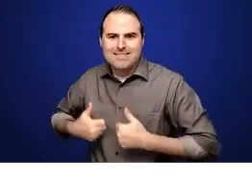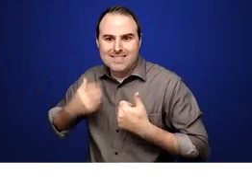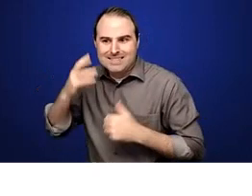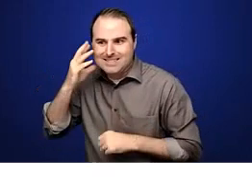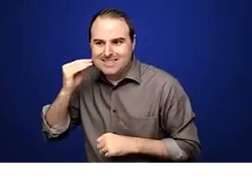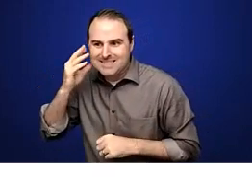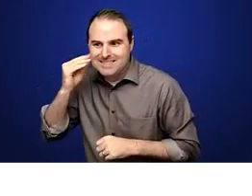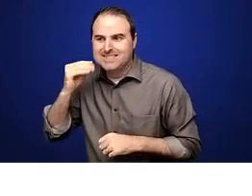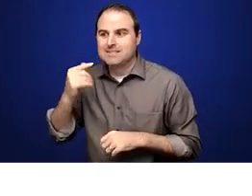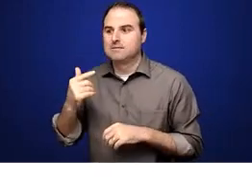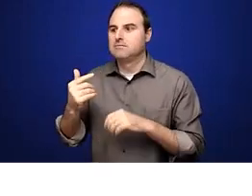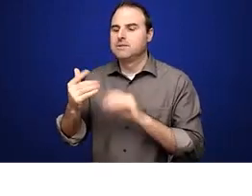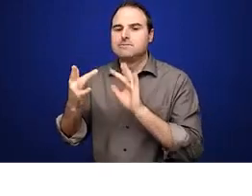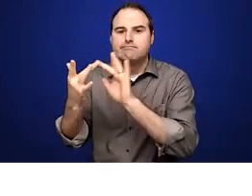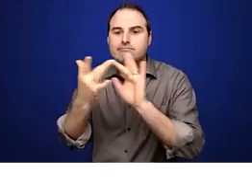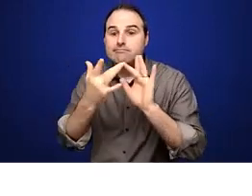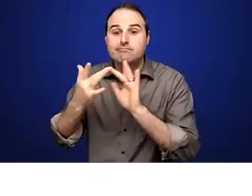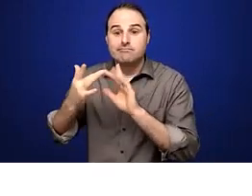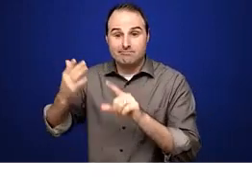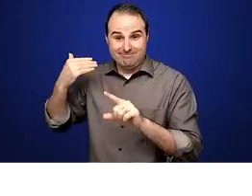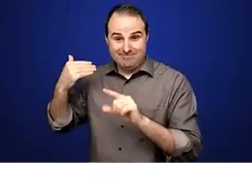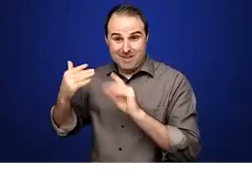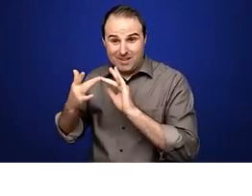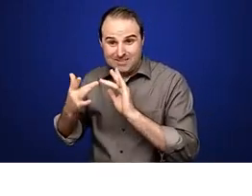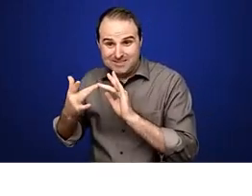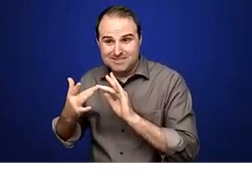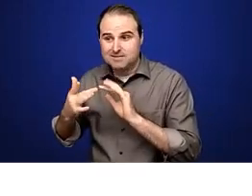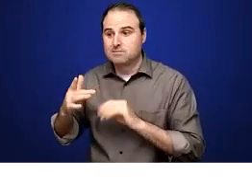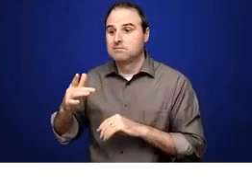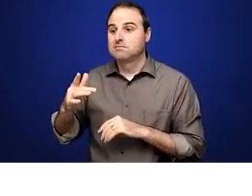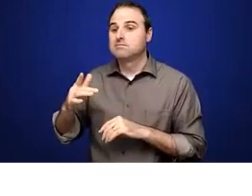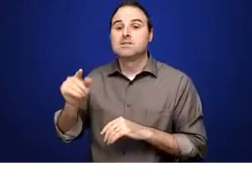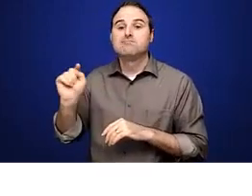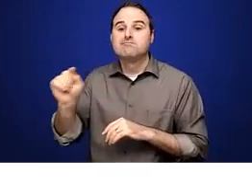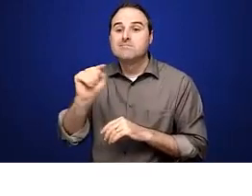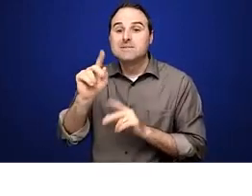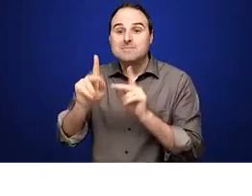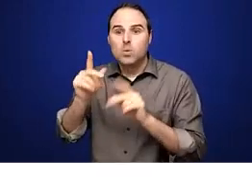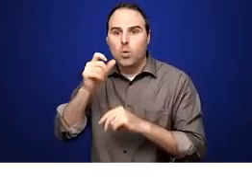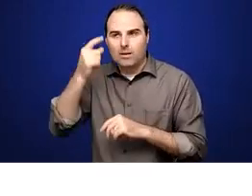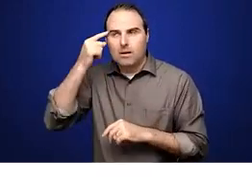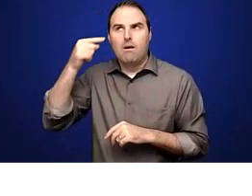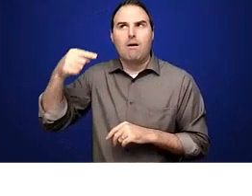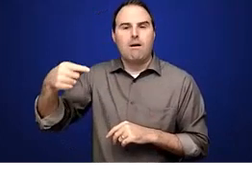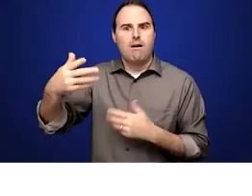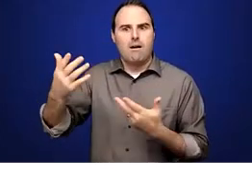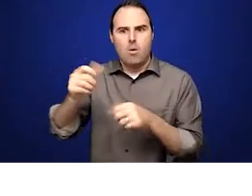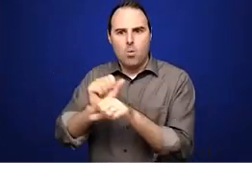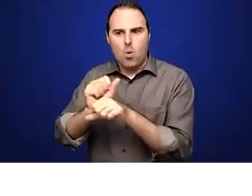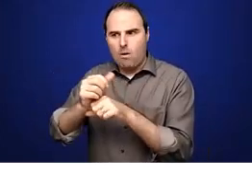organizations who were at the forefront of progressive thinking about workplace disability policies and practices.